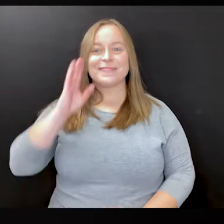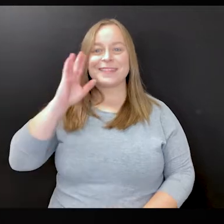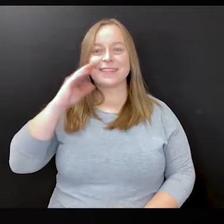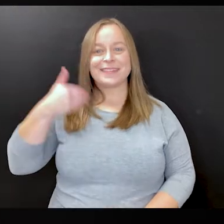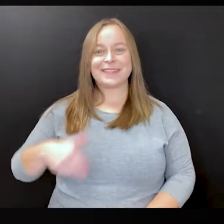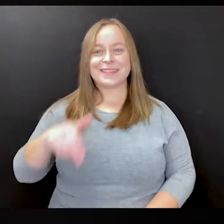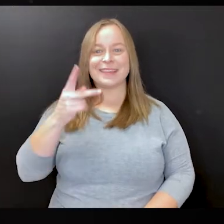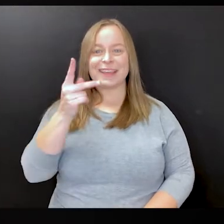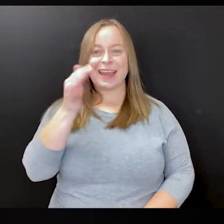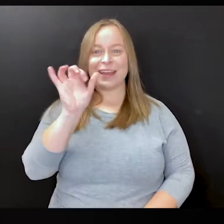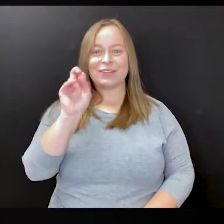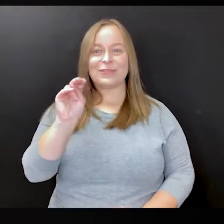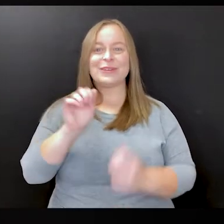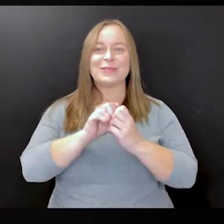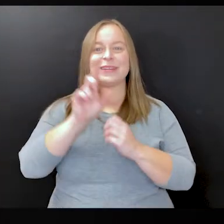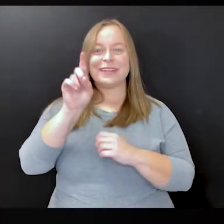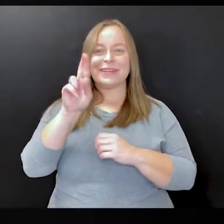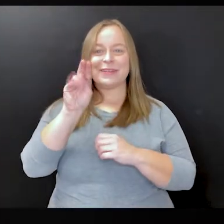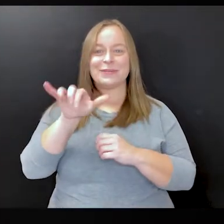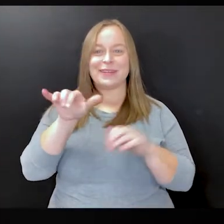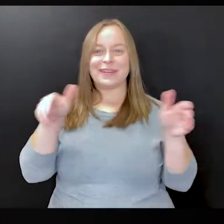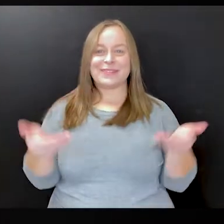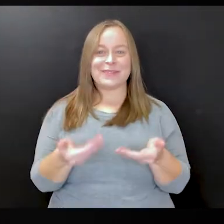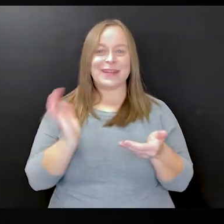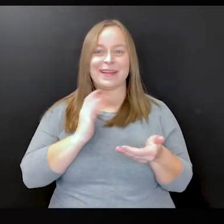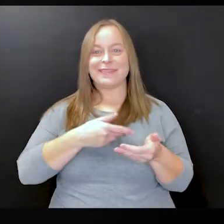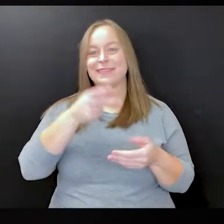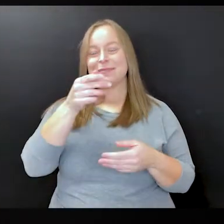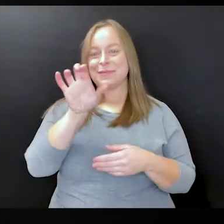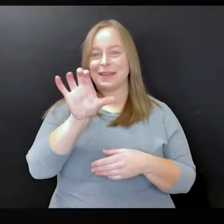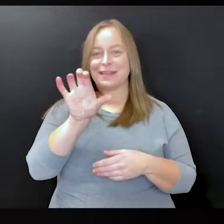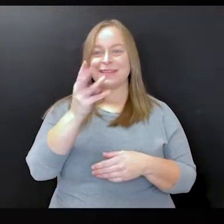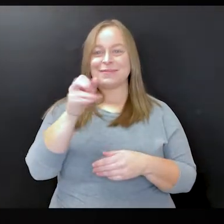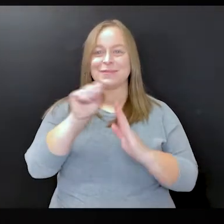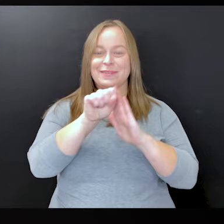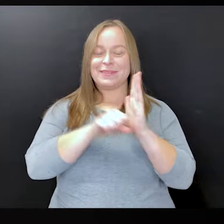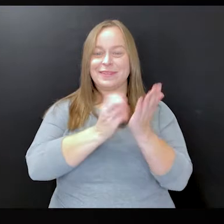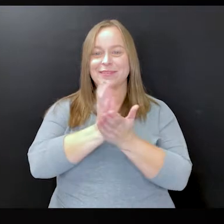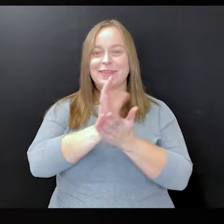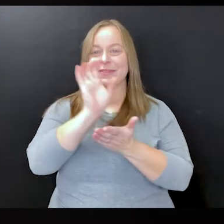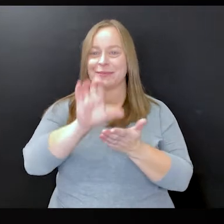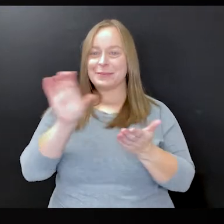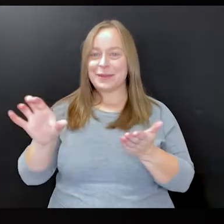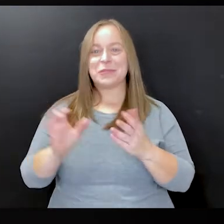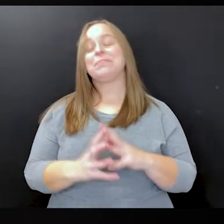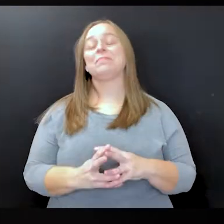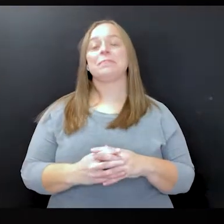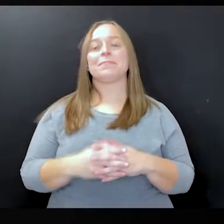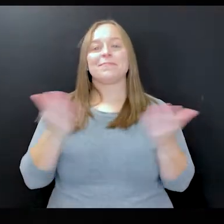[Katrin] This is Katrin with Disability Rights New York. Welcome to our podcast, Empire State Of Rights: Closed Captioned.